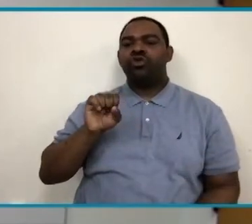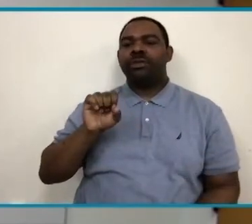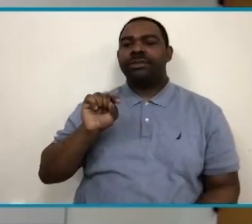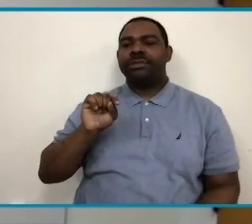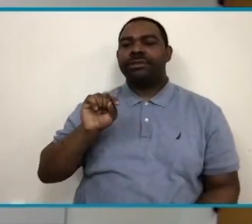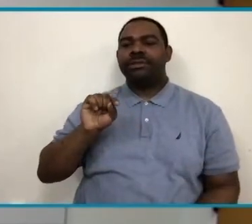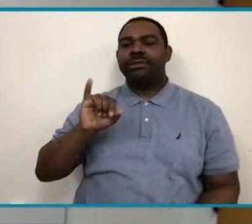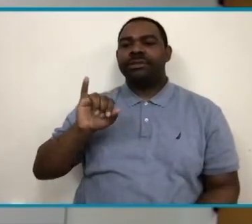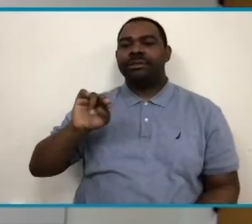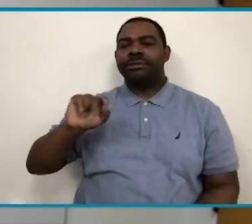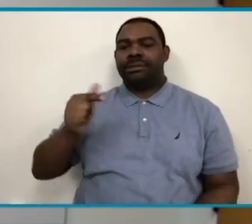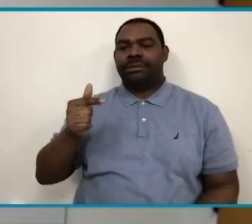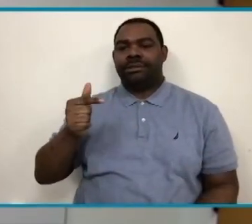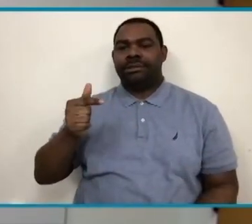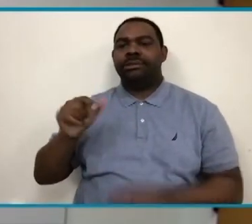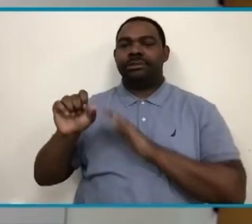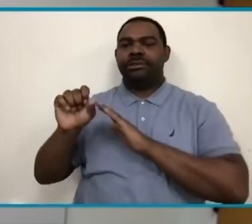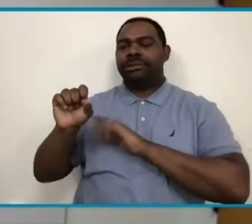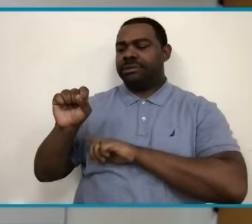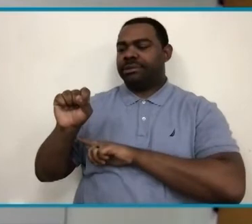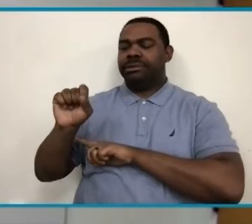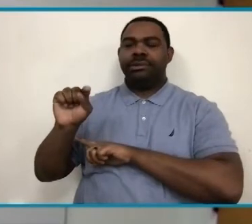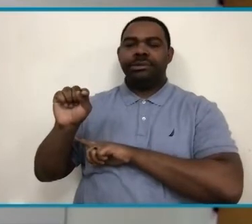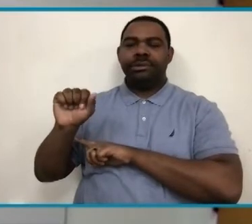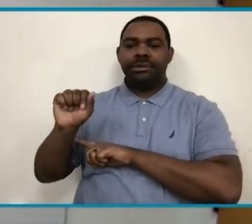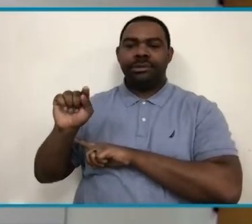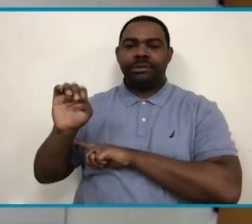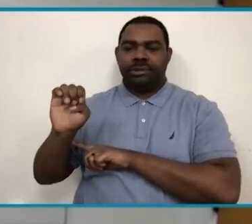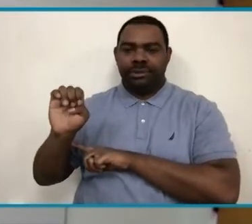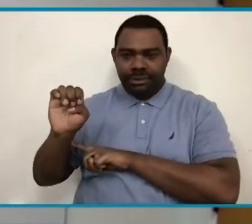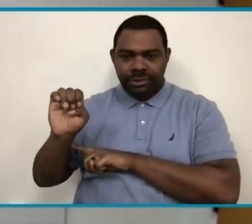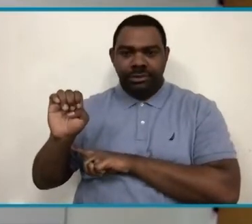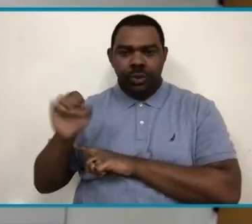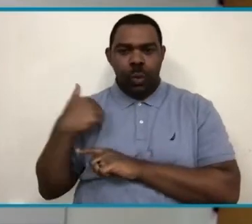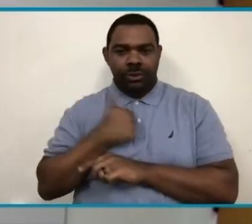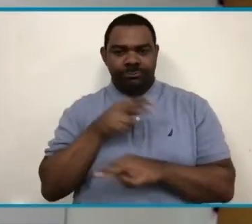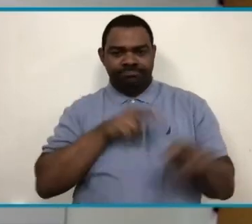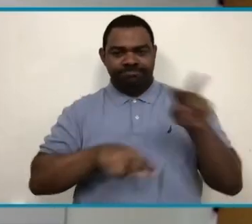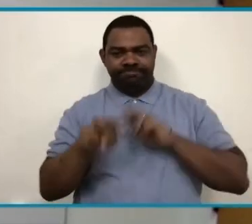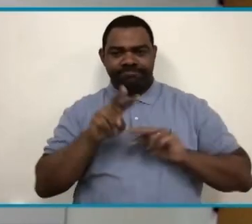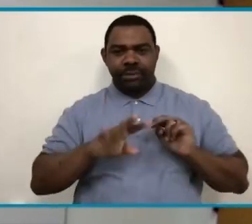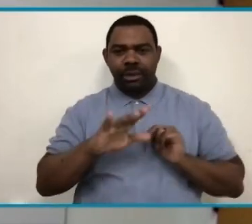differences in connectivity between various brain regions associated different functions